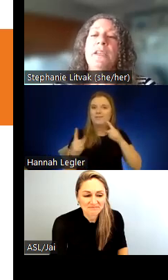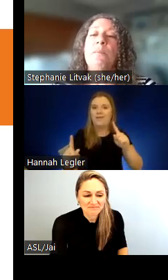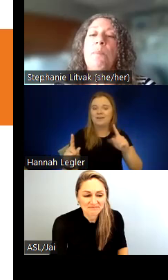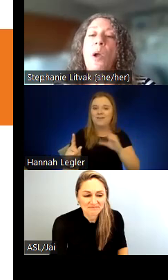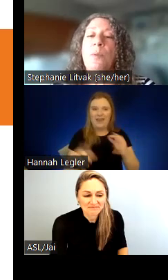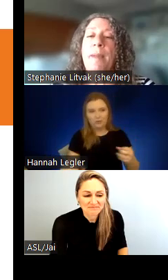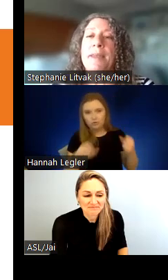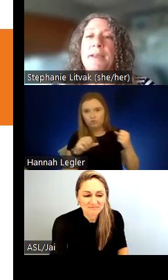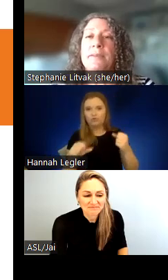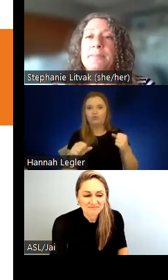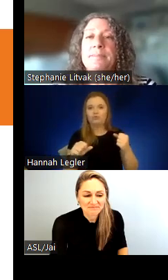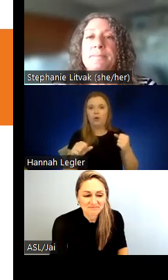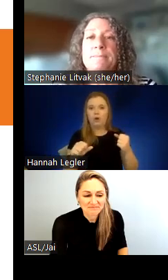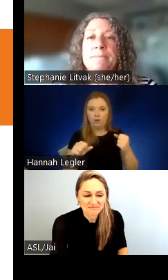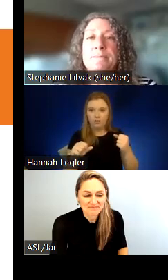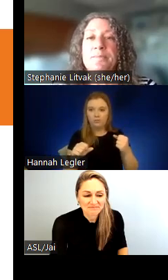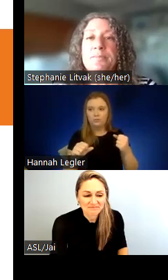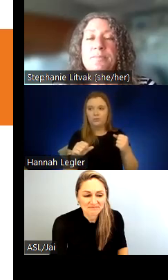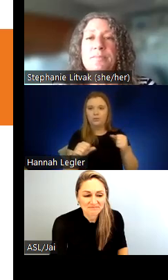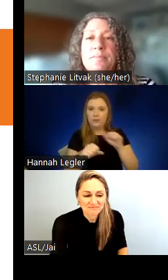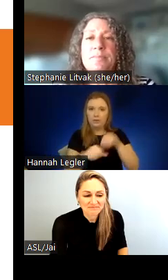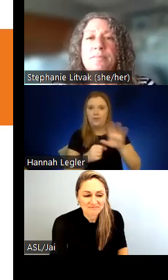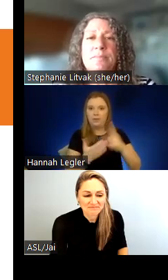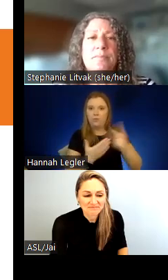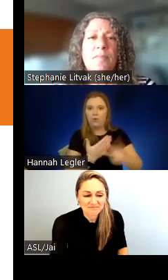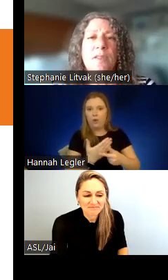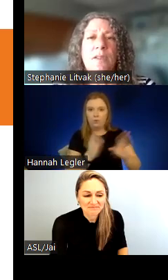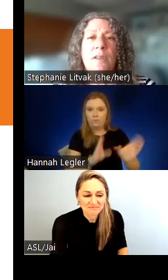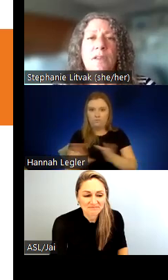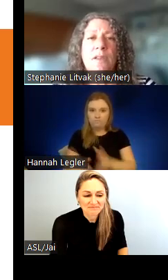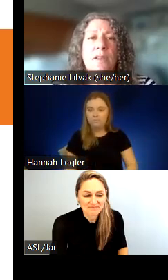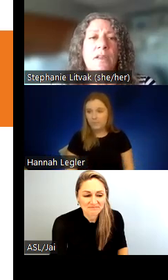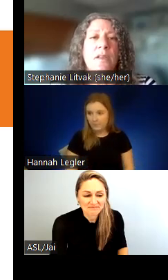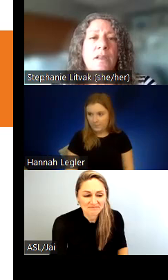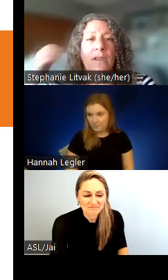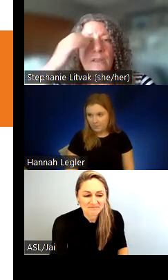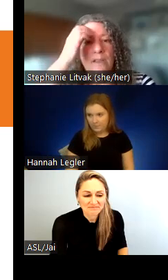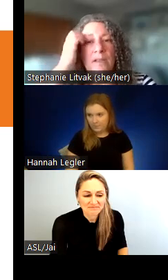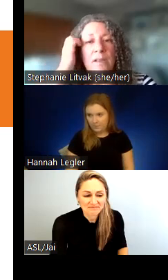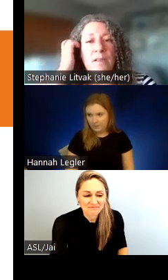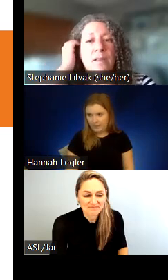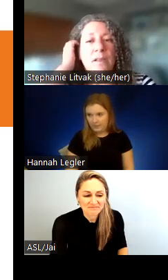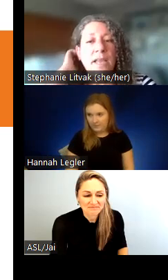programmatically.